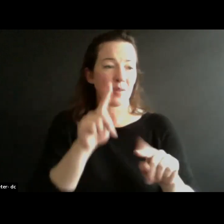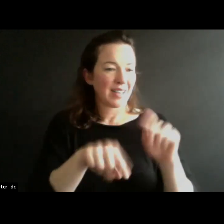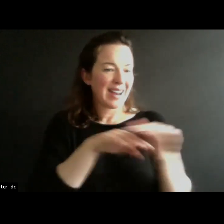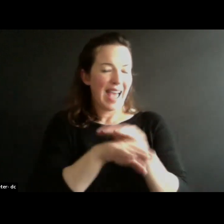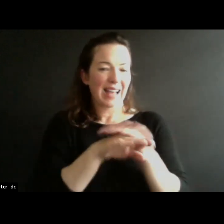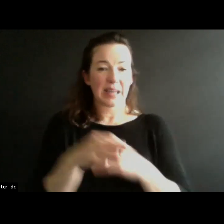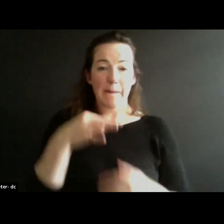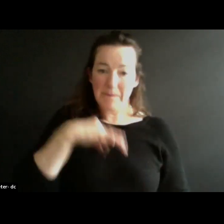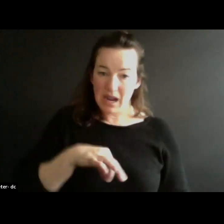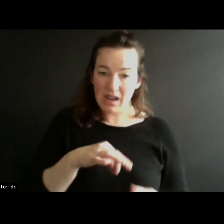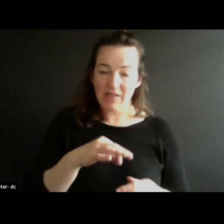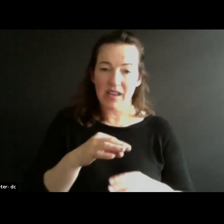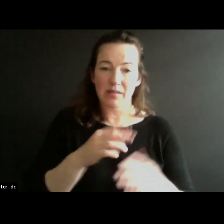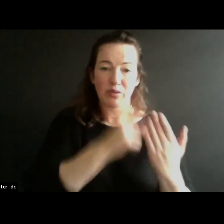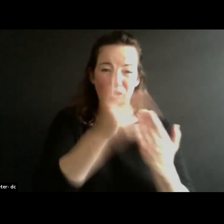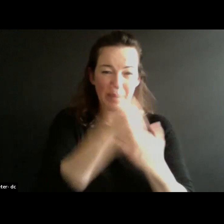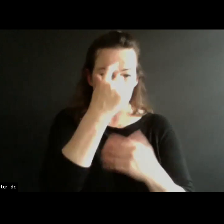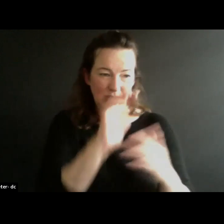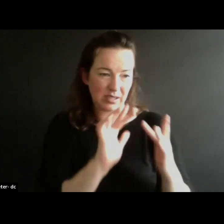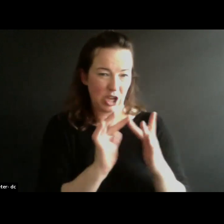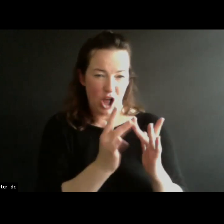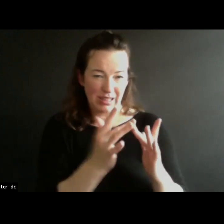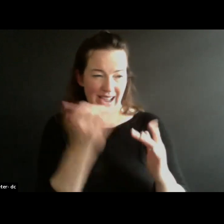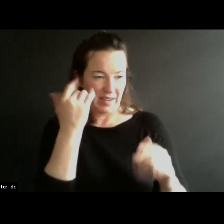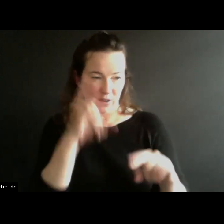because they were all online. And they didn't have access online. Obviously, the education